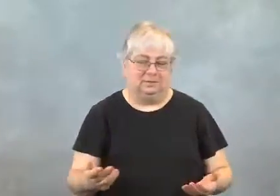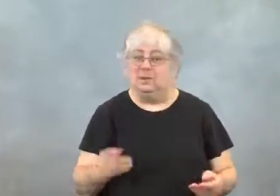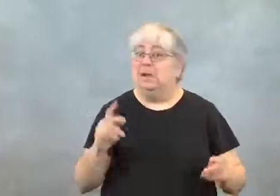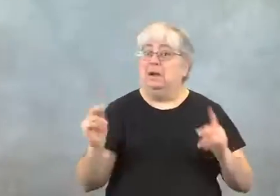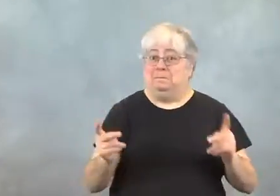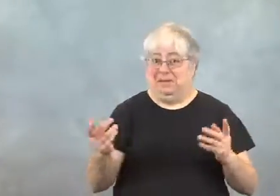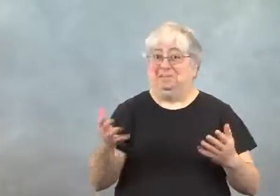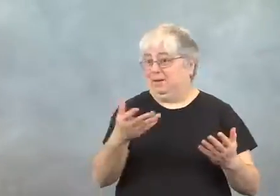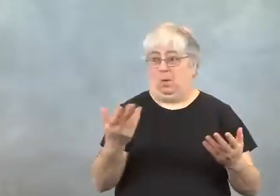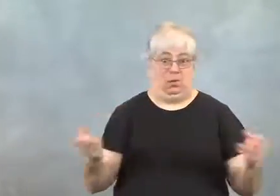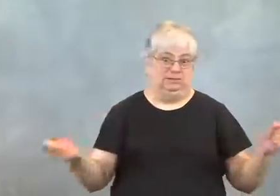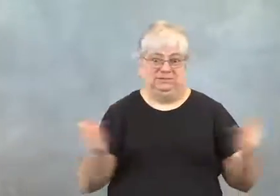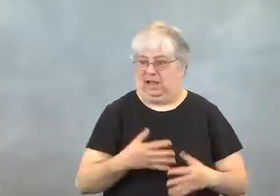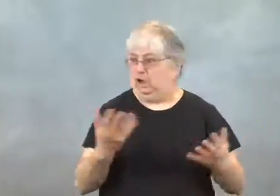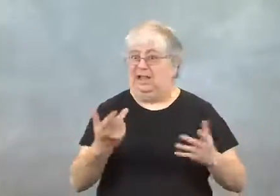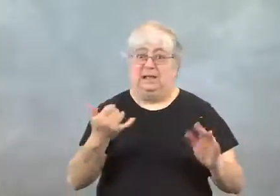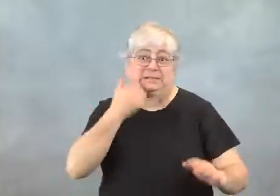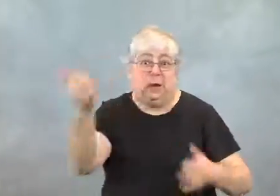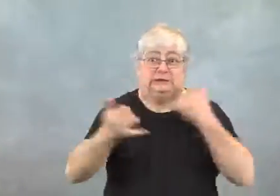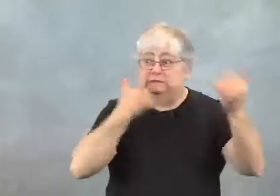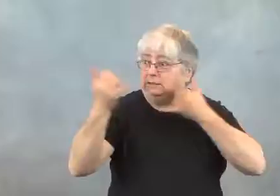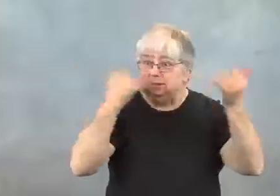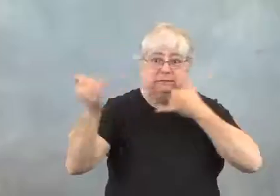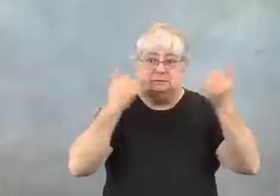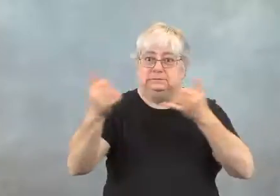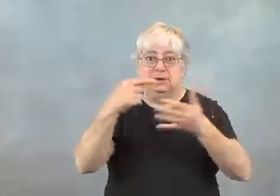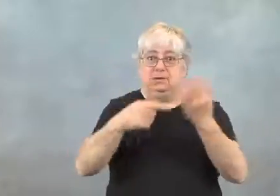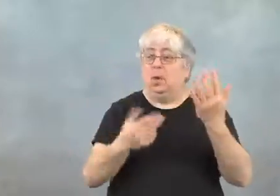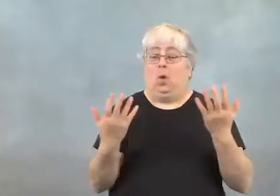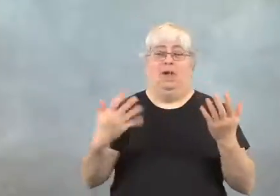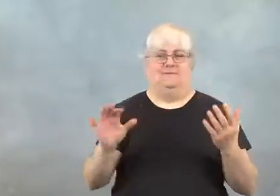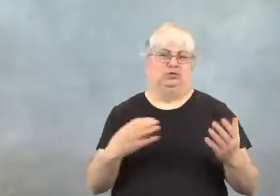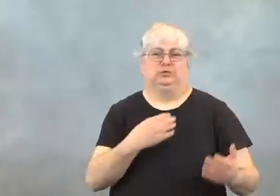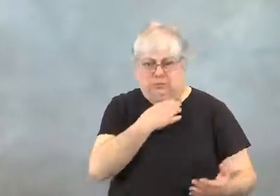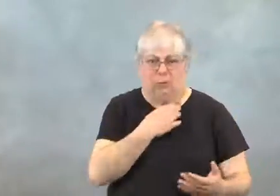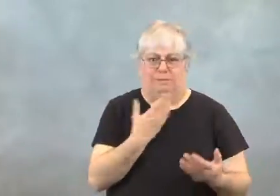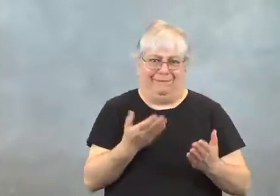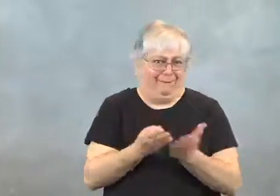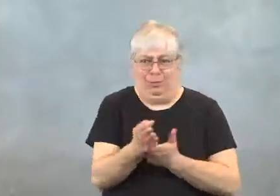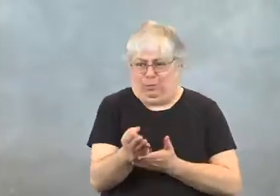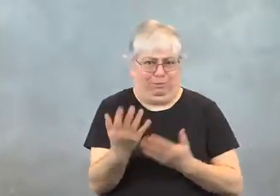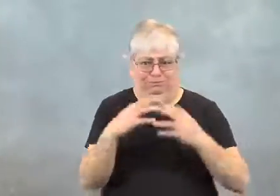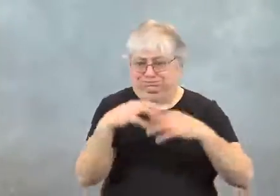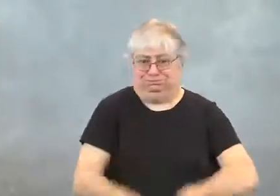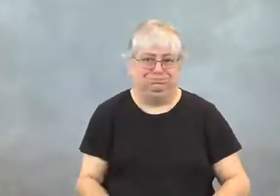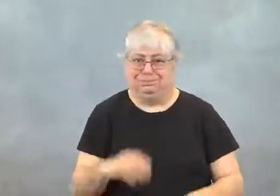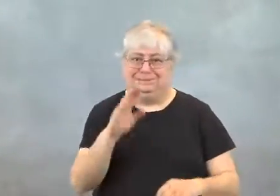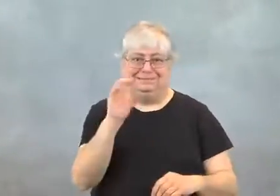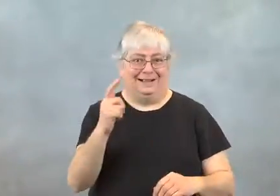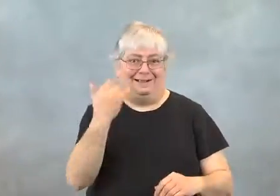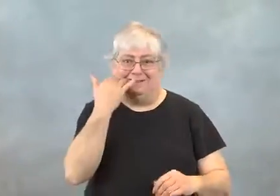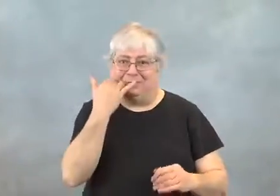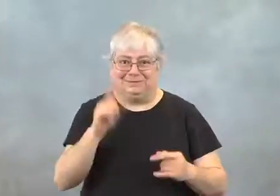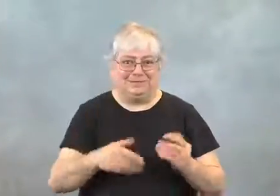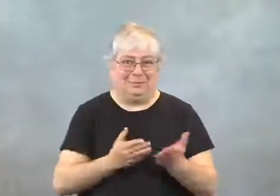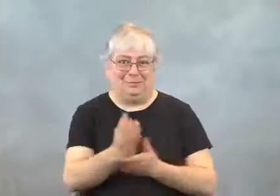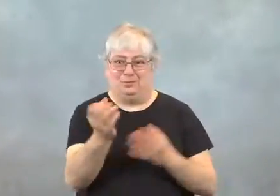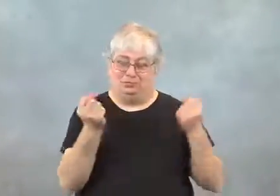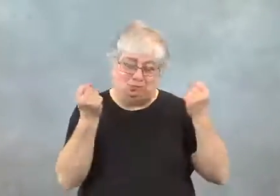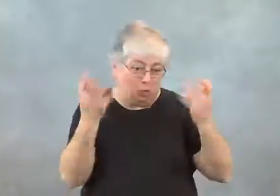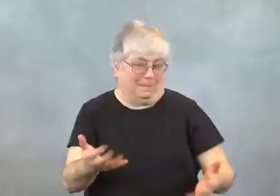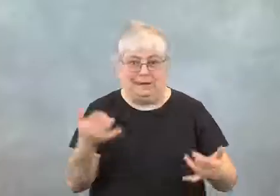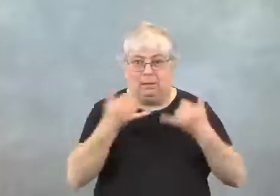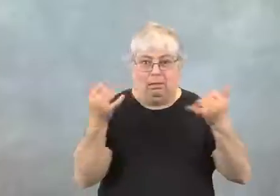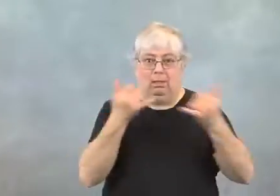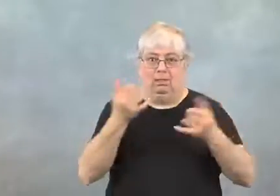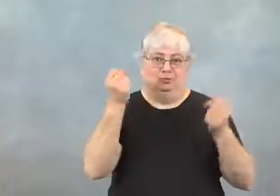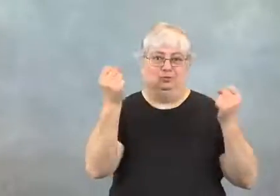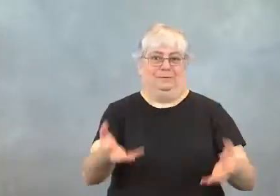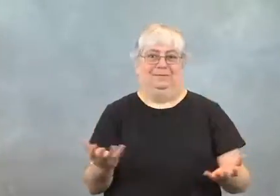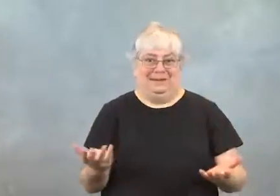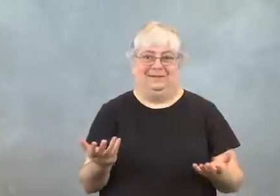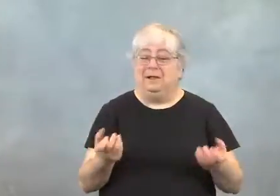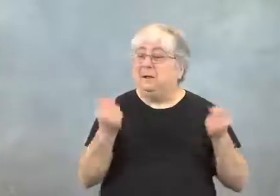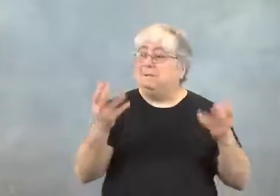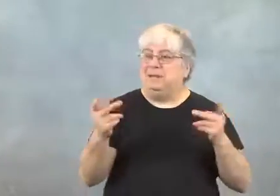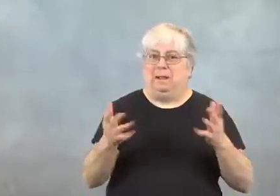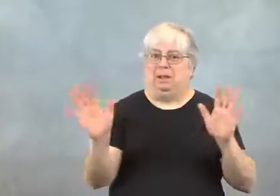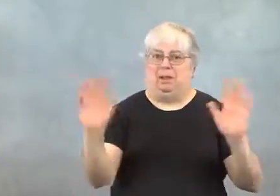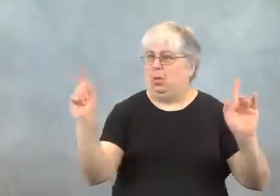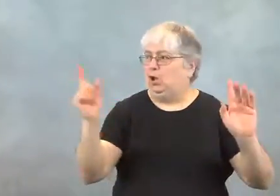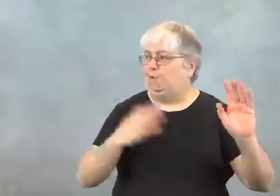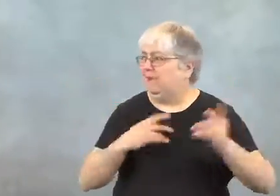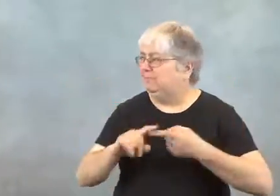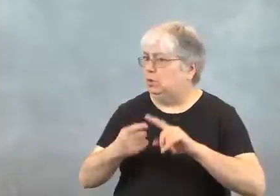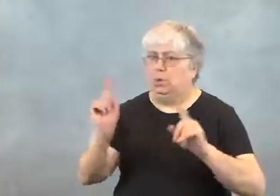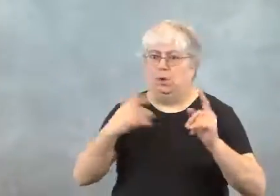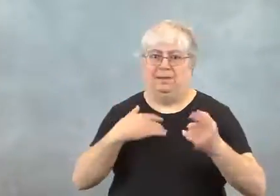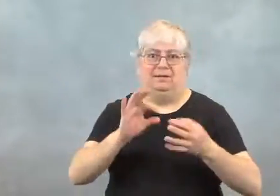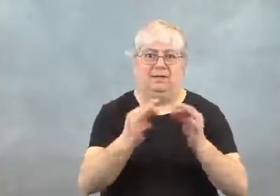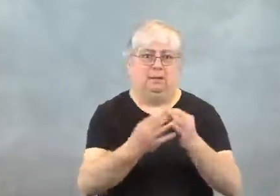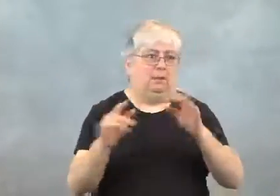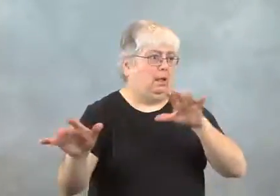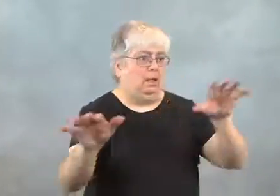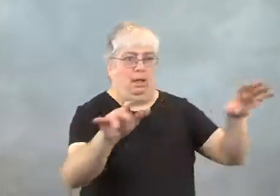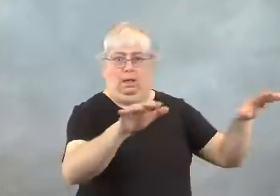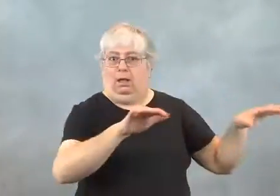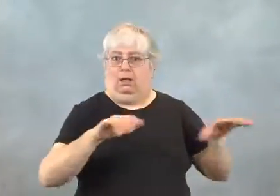Frightened people made so many cell phone calls that none could get through.